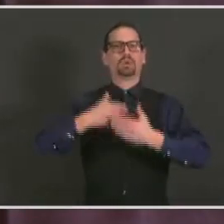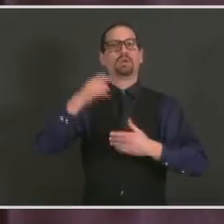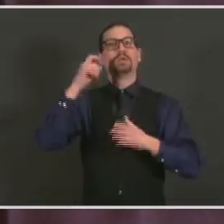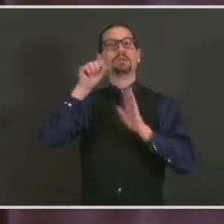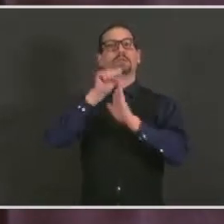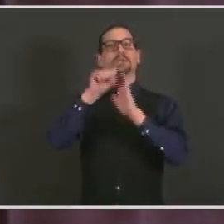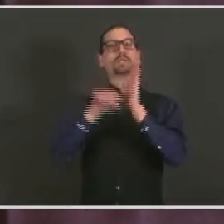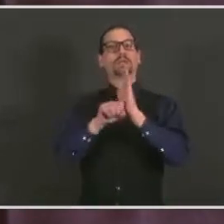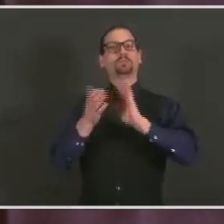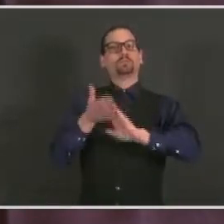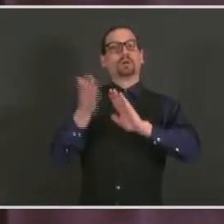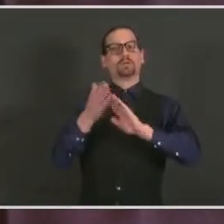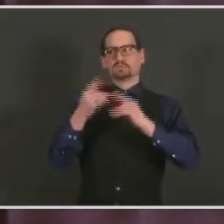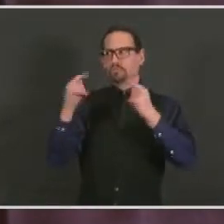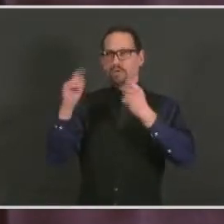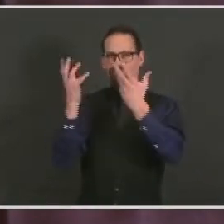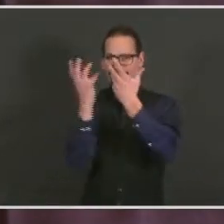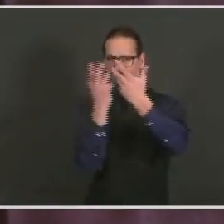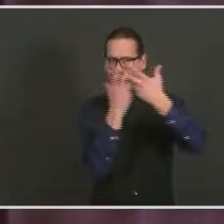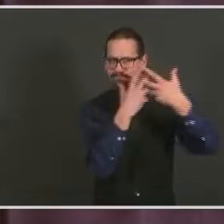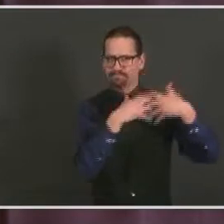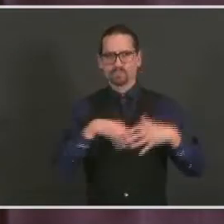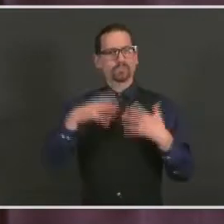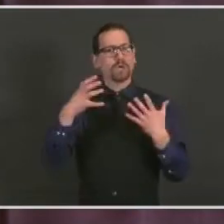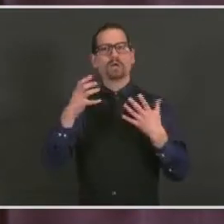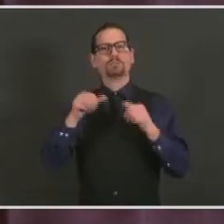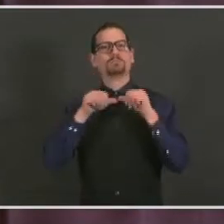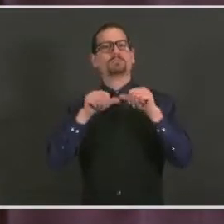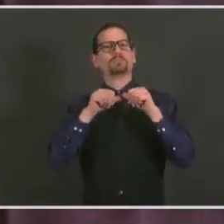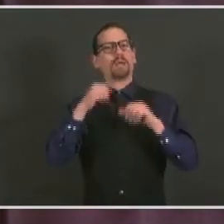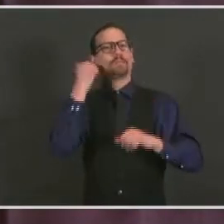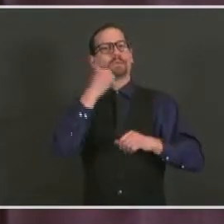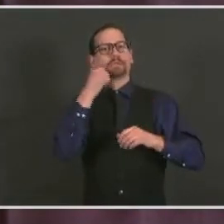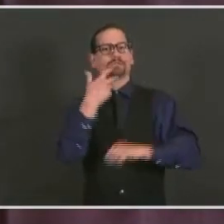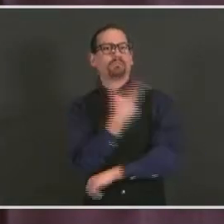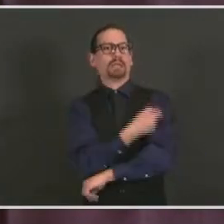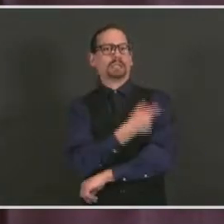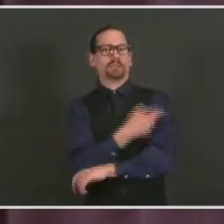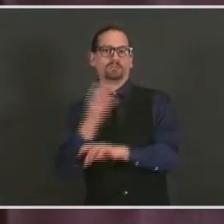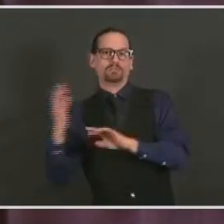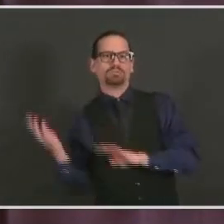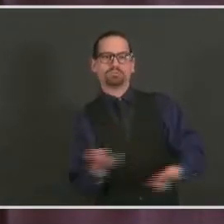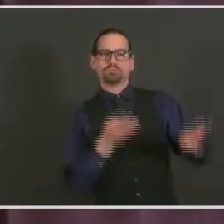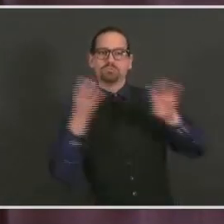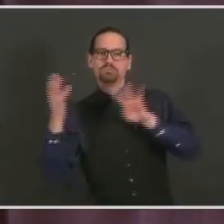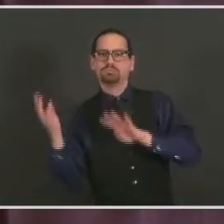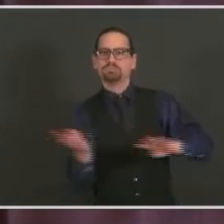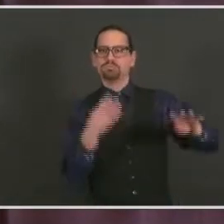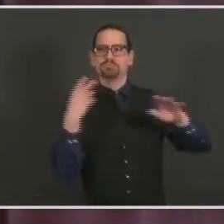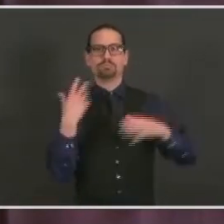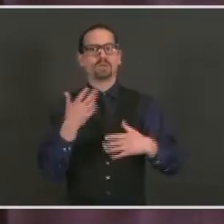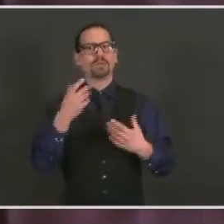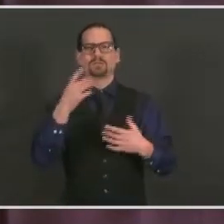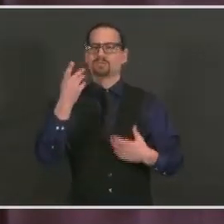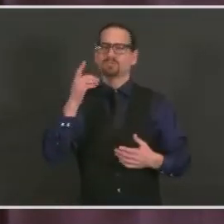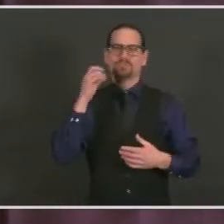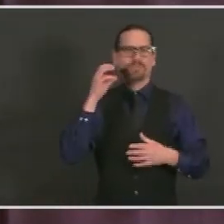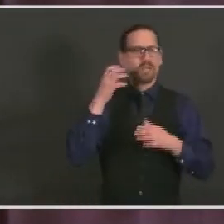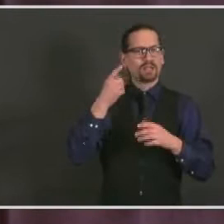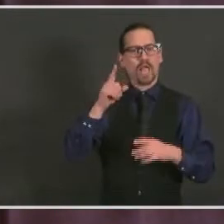OUR GOAL WITH OUR STATE RUN VACCINATION SITE IS VOLUME. WE WILL HAVE THE CAPACITY TO VACCINATE HUNDREDS OF